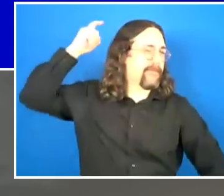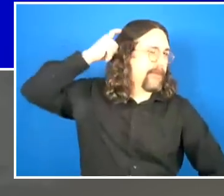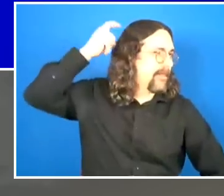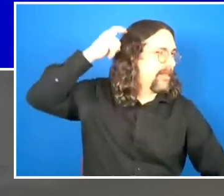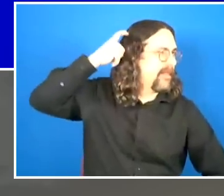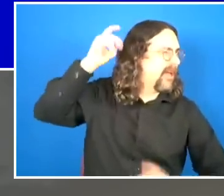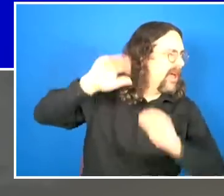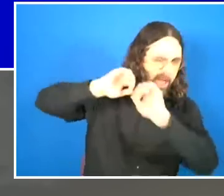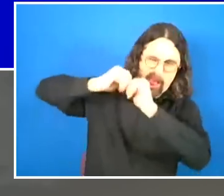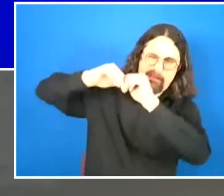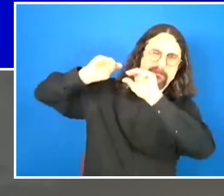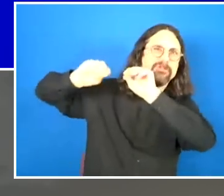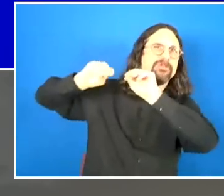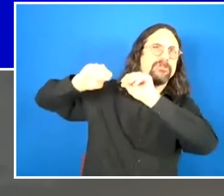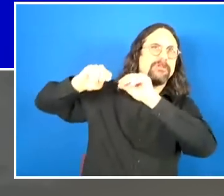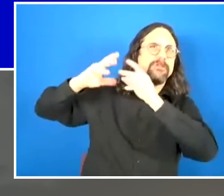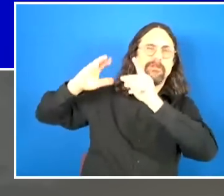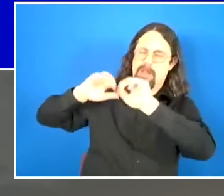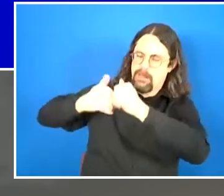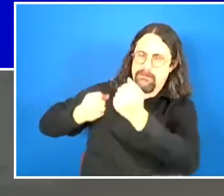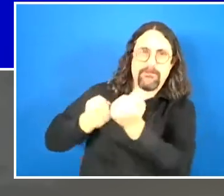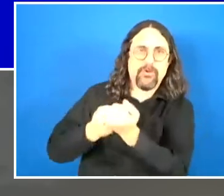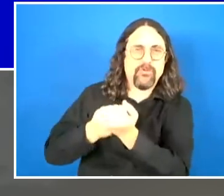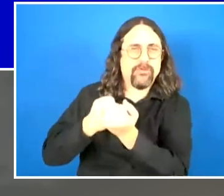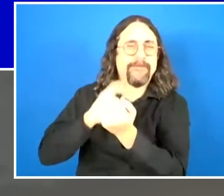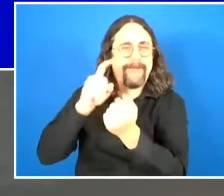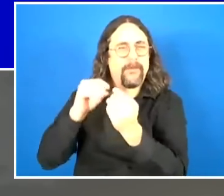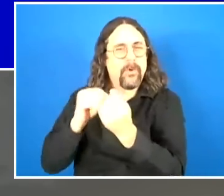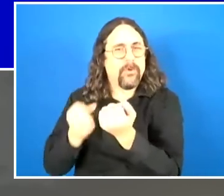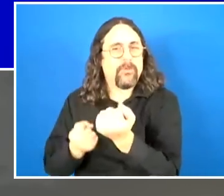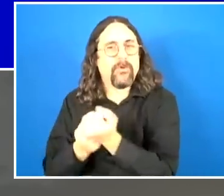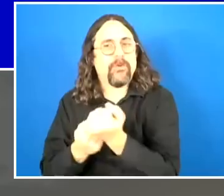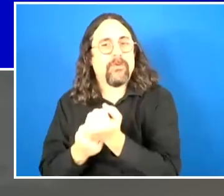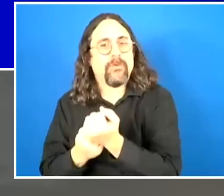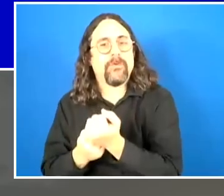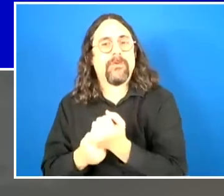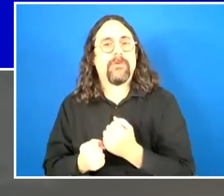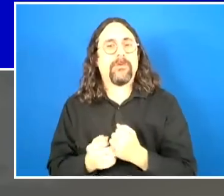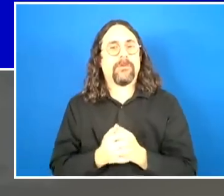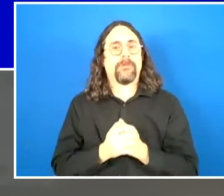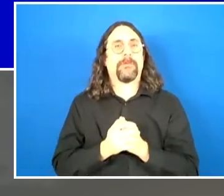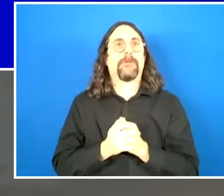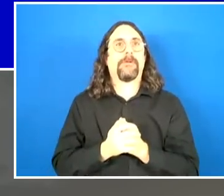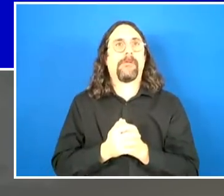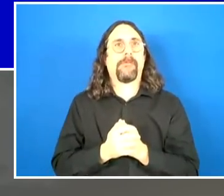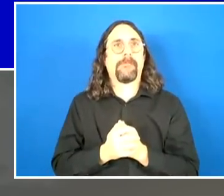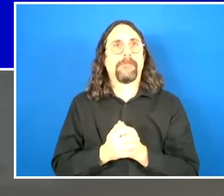THROUGH THE SUMMER IF THEY NEED IT, INTO THE FALL. SOME KIDS WILL